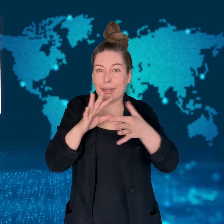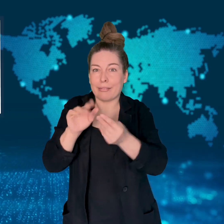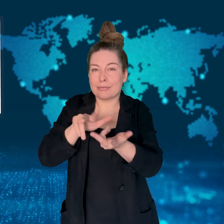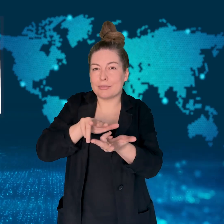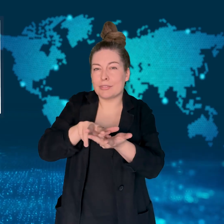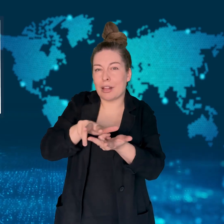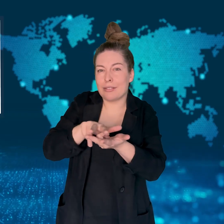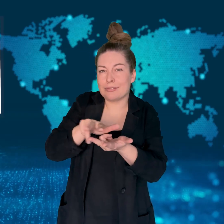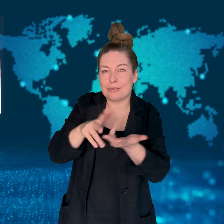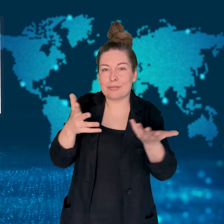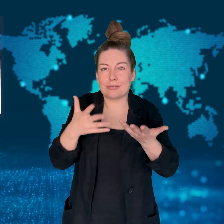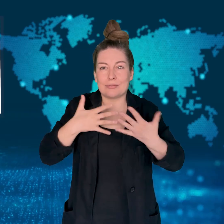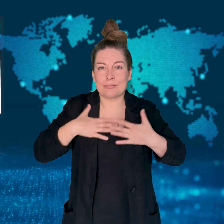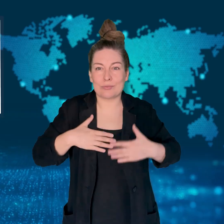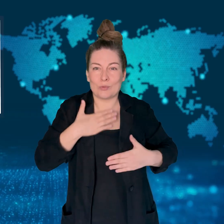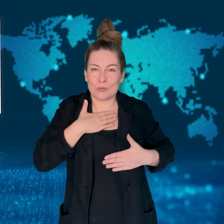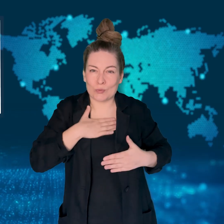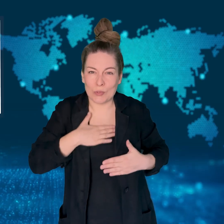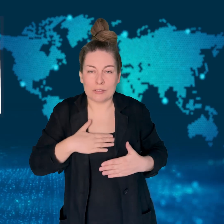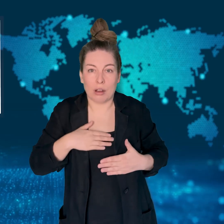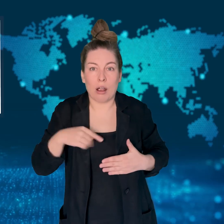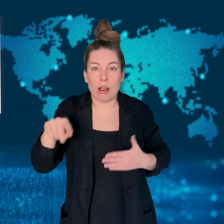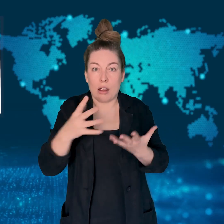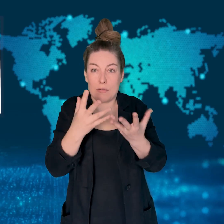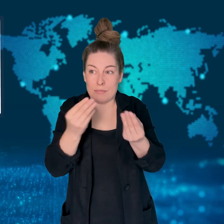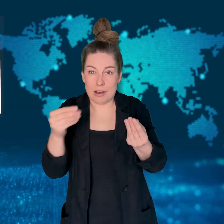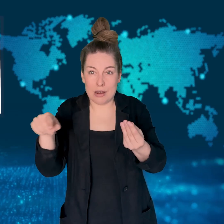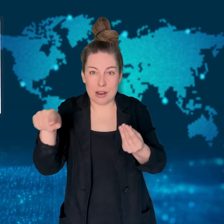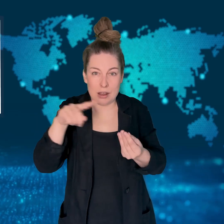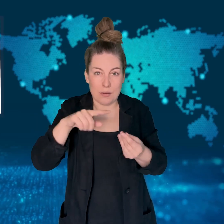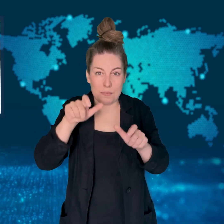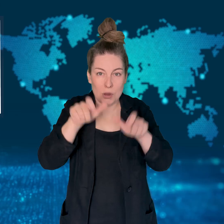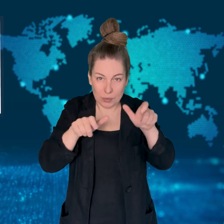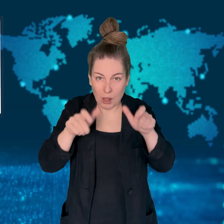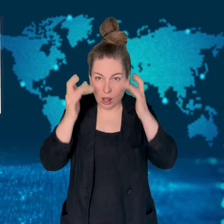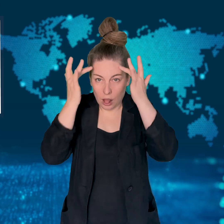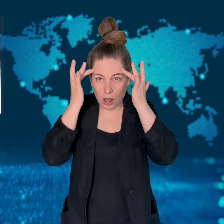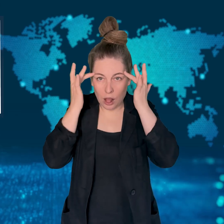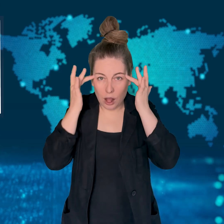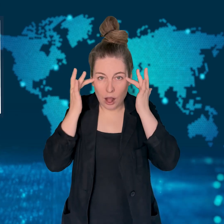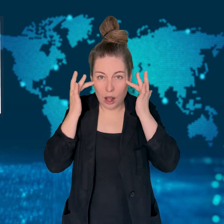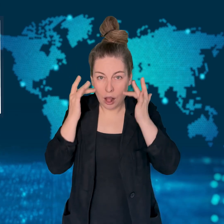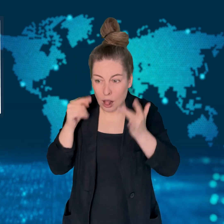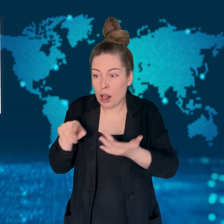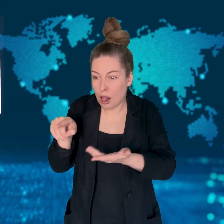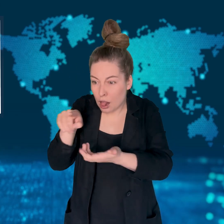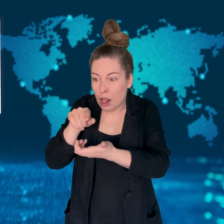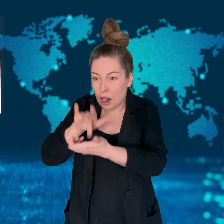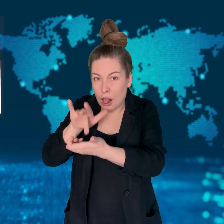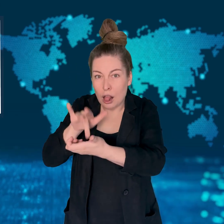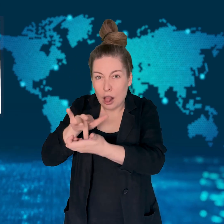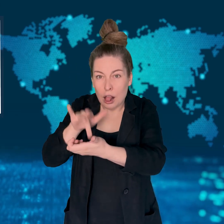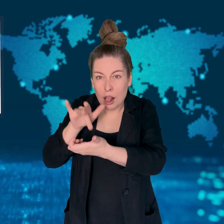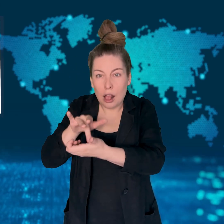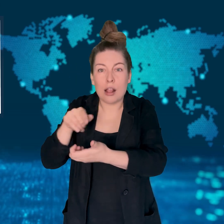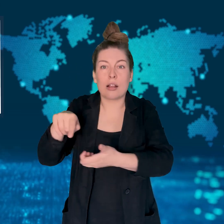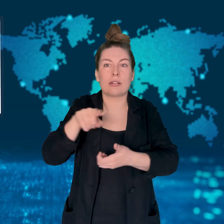if a scantily clothed woman starts to sexualize your conversation,